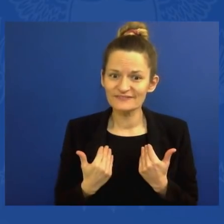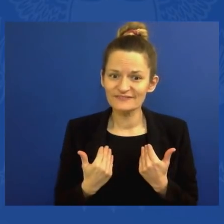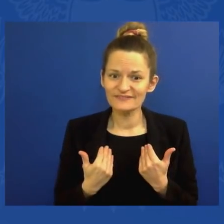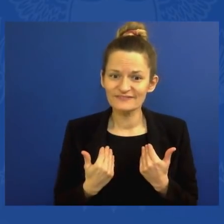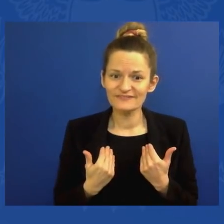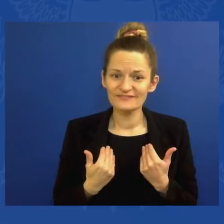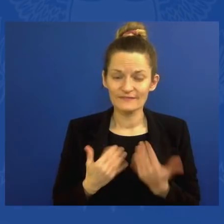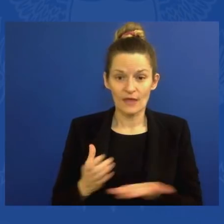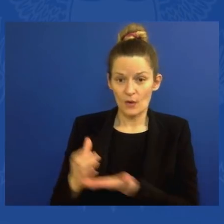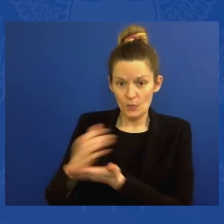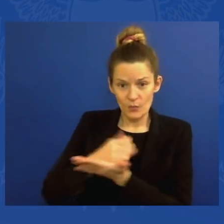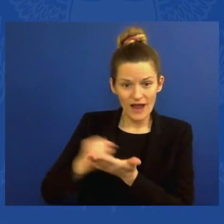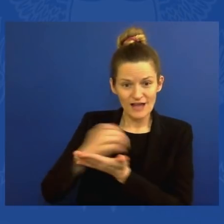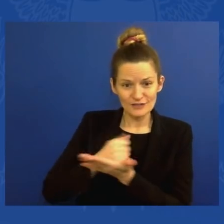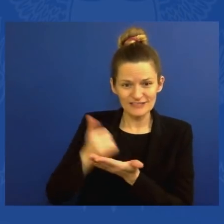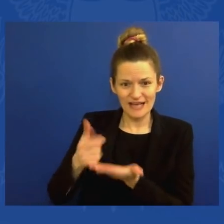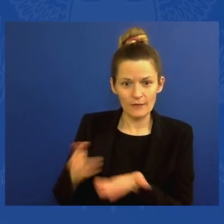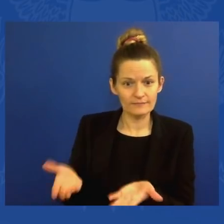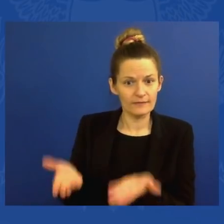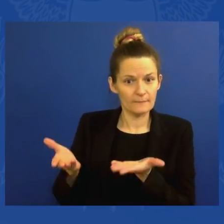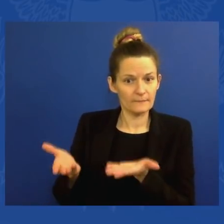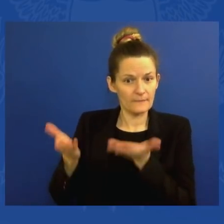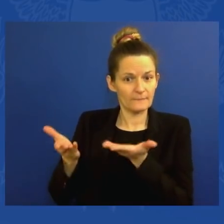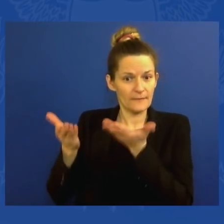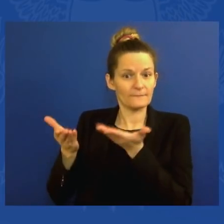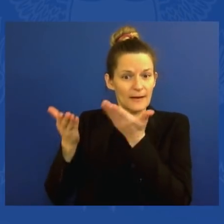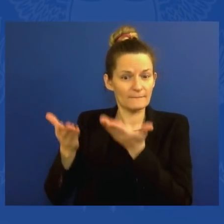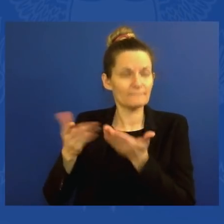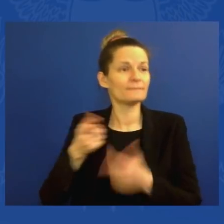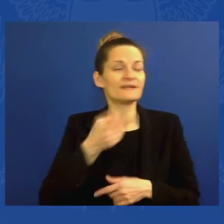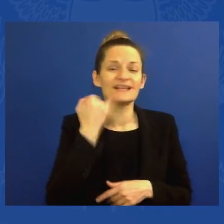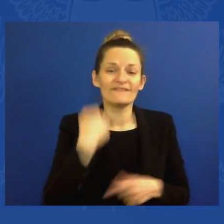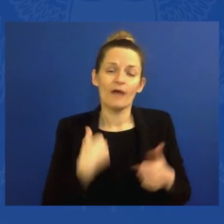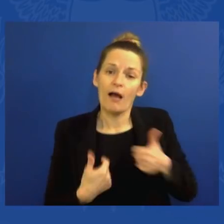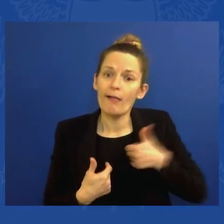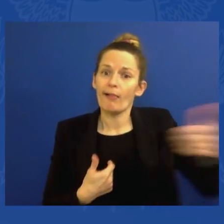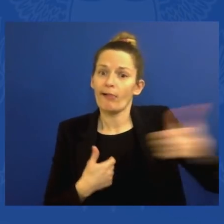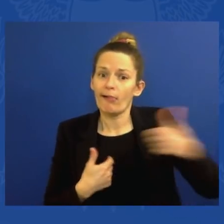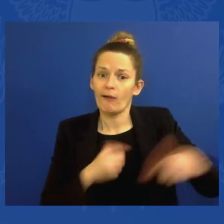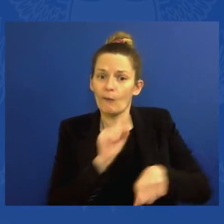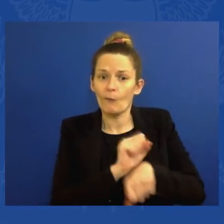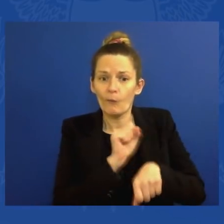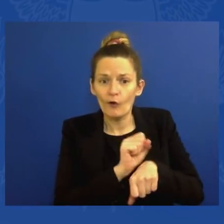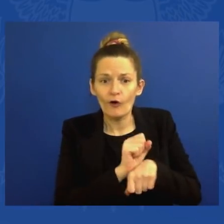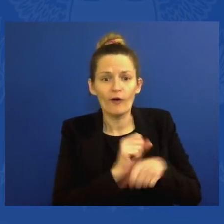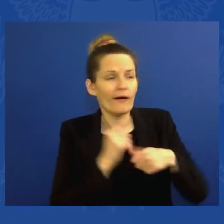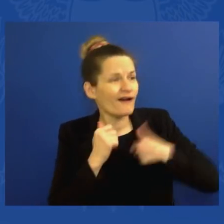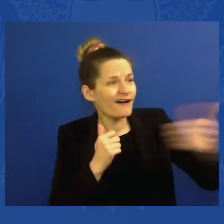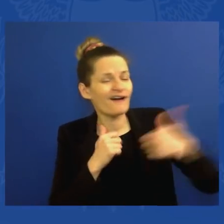and warehousing saw some of the strongest wage gains. This is what it looks like to grow an economy